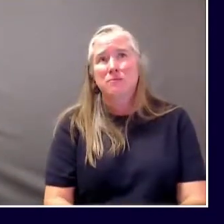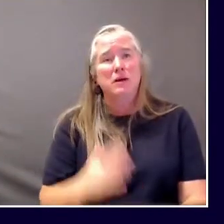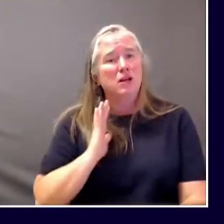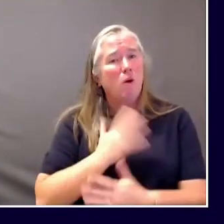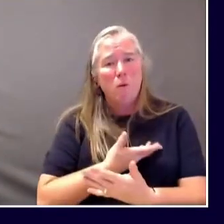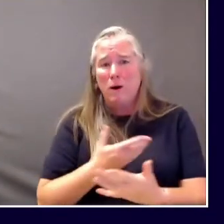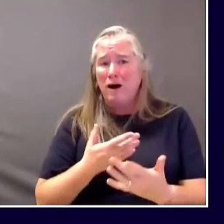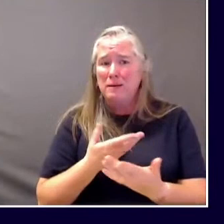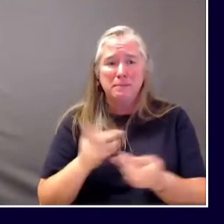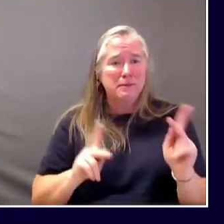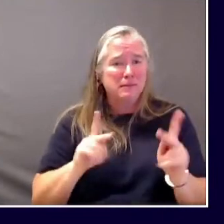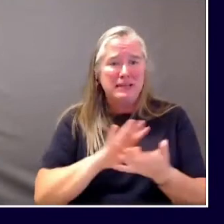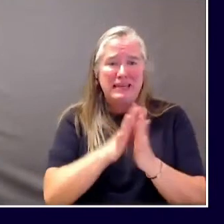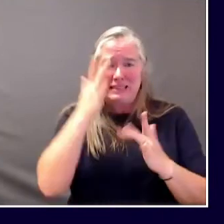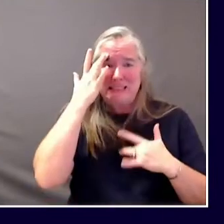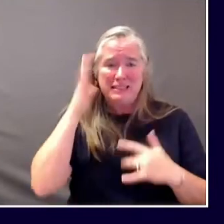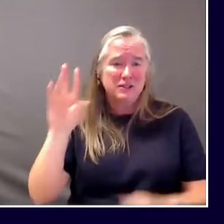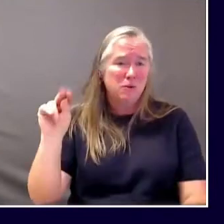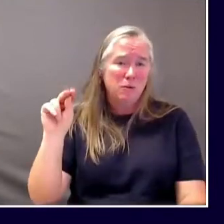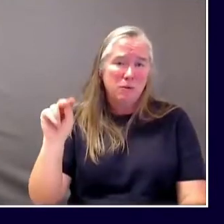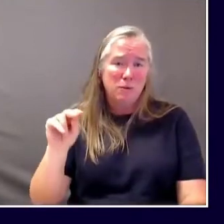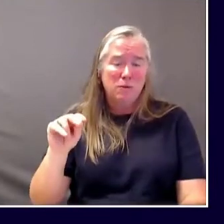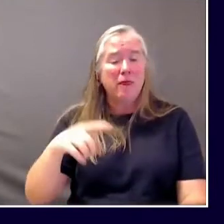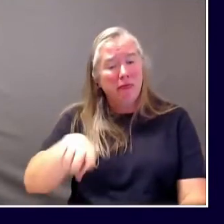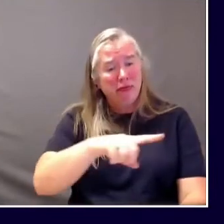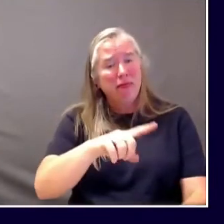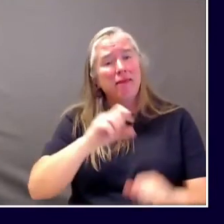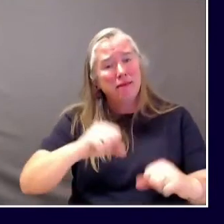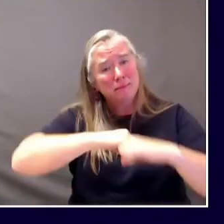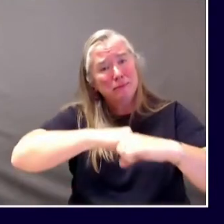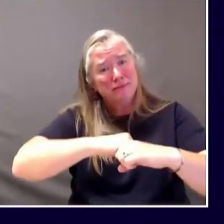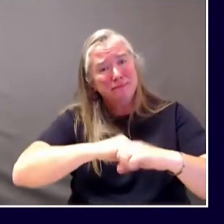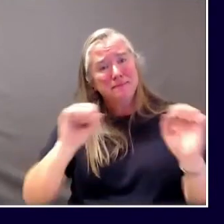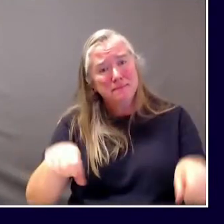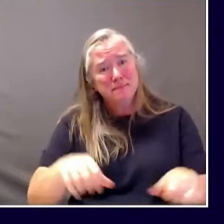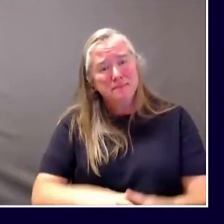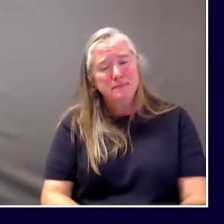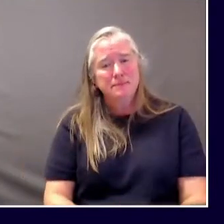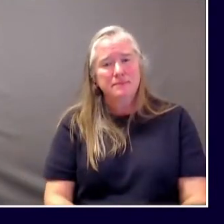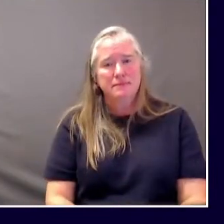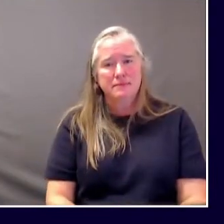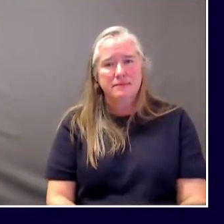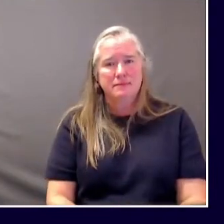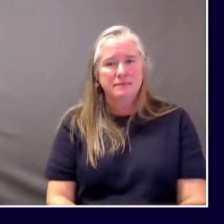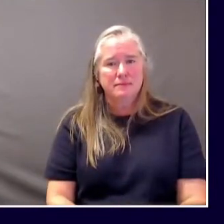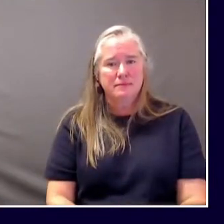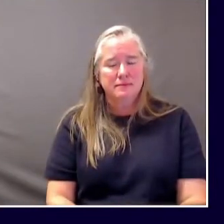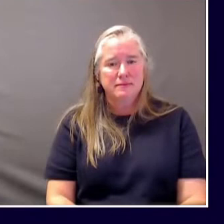should happen it's preventable